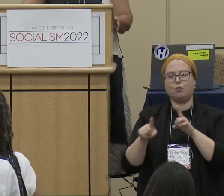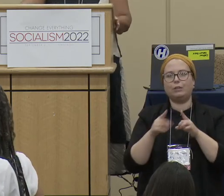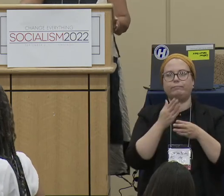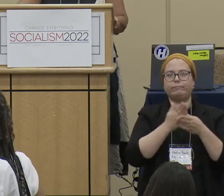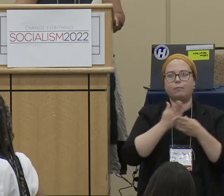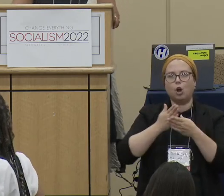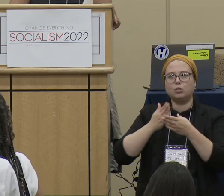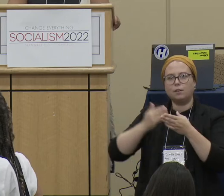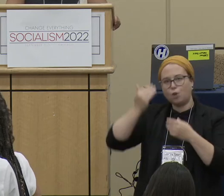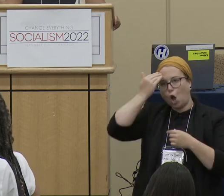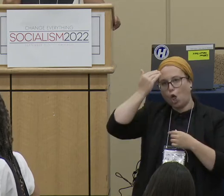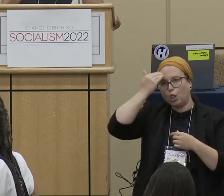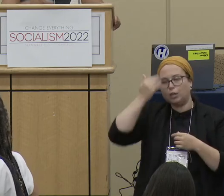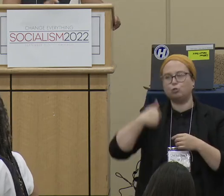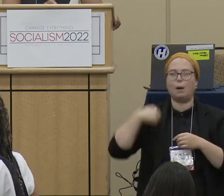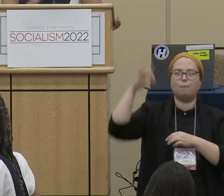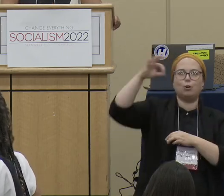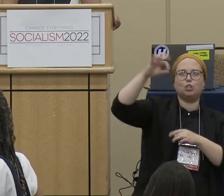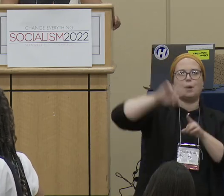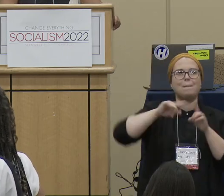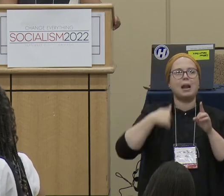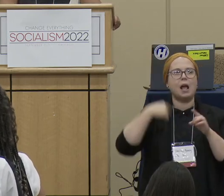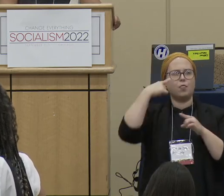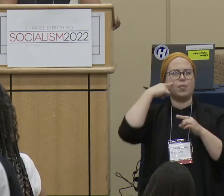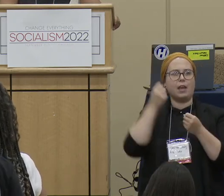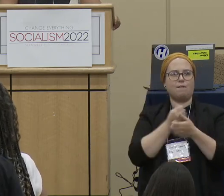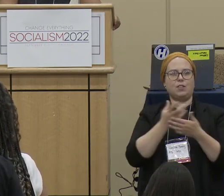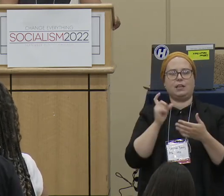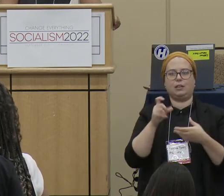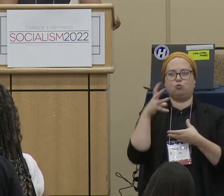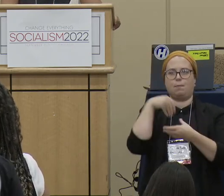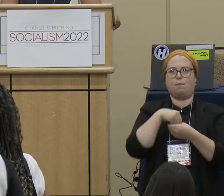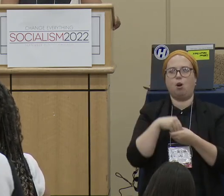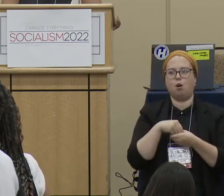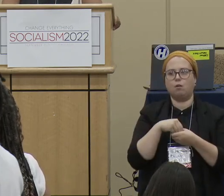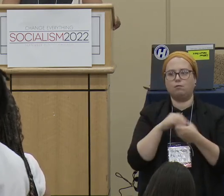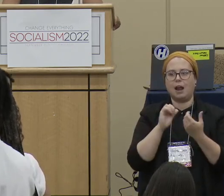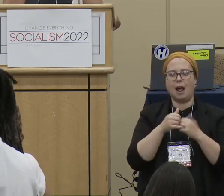understanding different ways. Different reservoirs of knowledge. I'm preaching, but I think all that has to go into